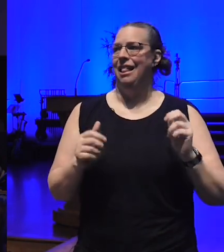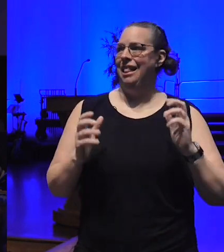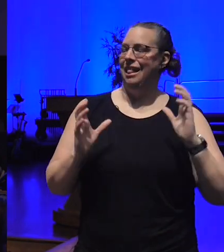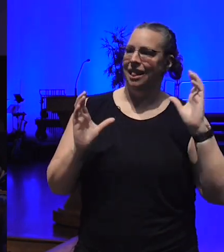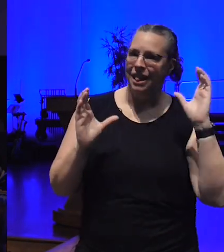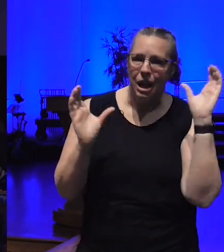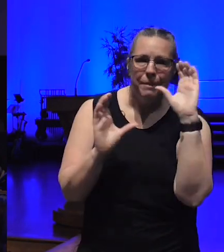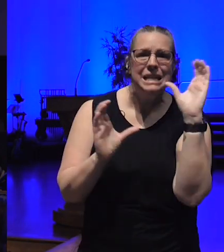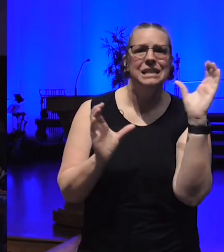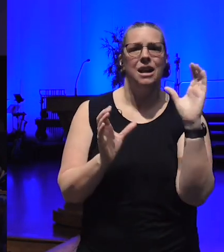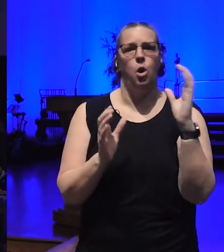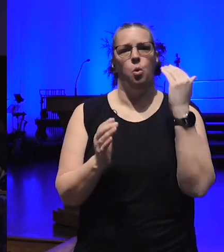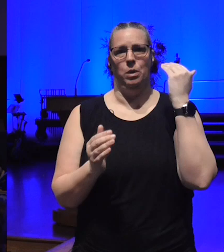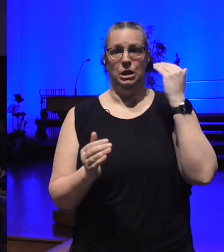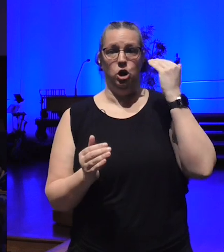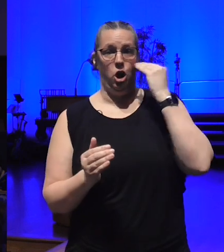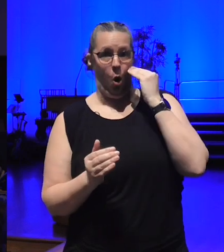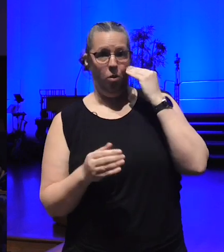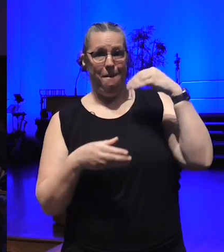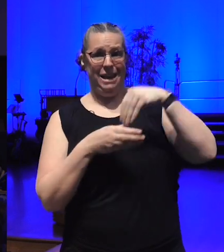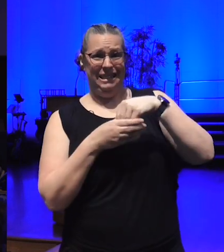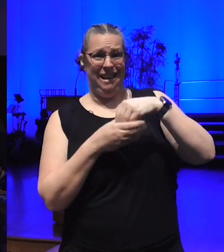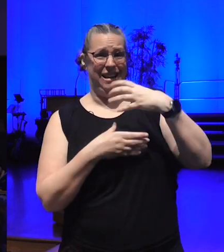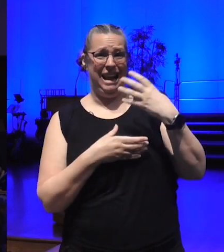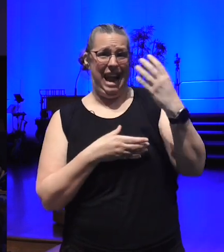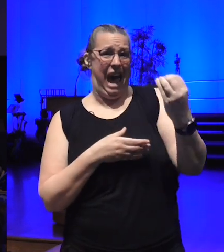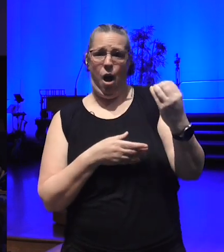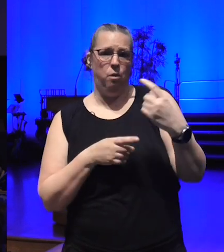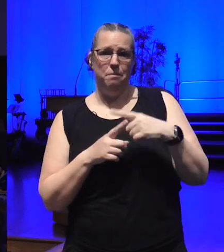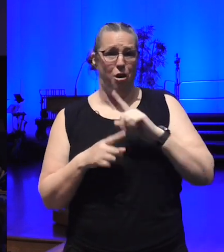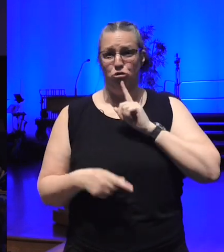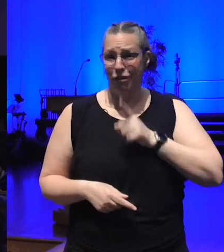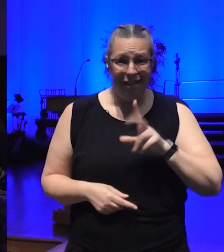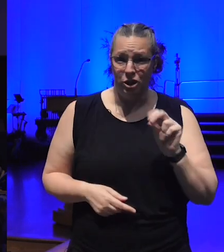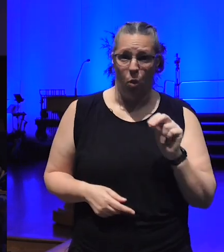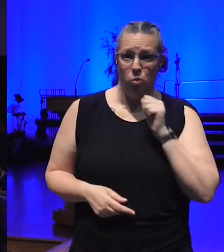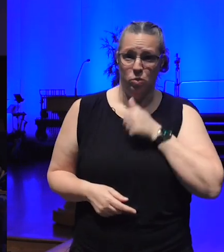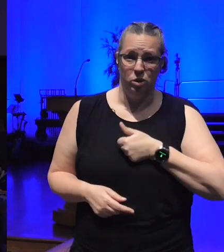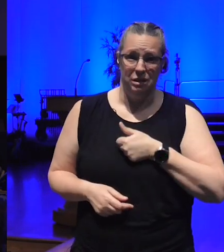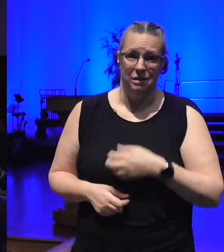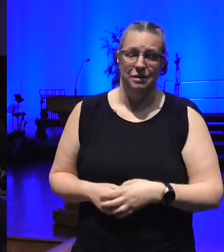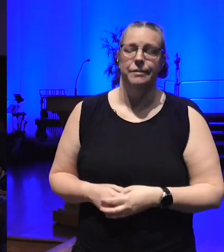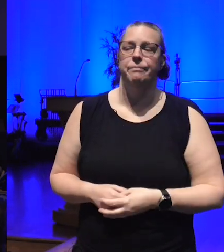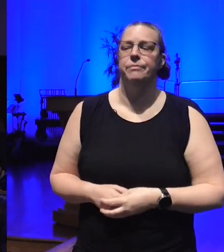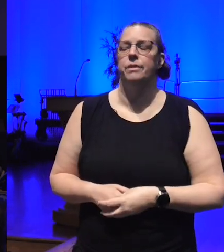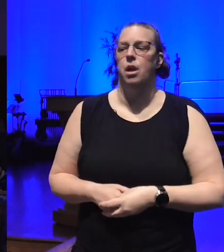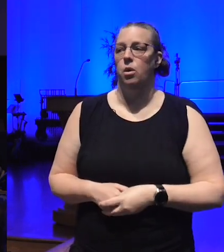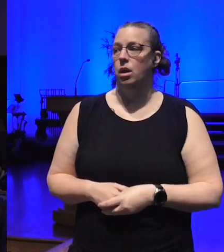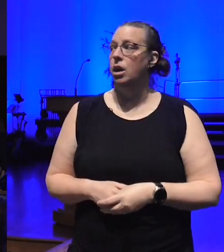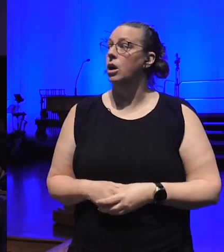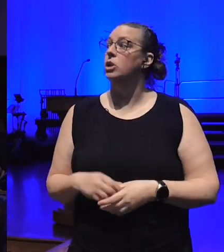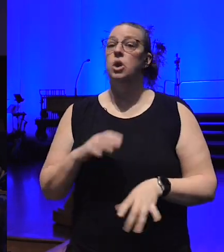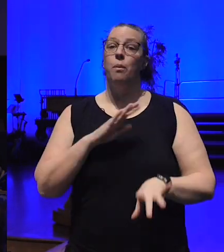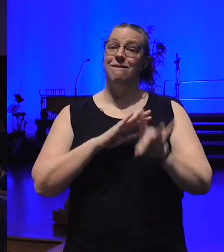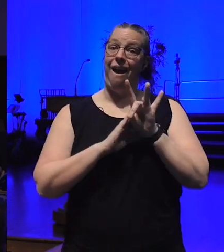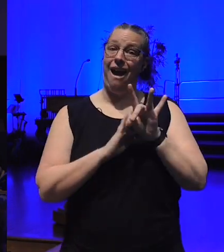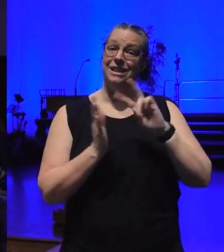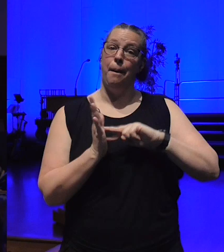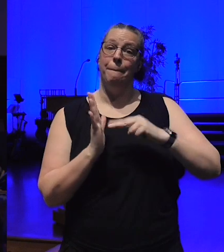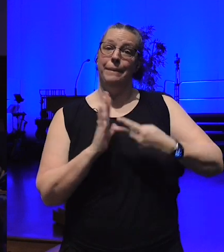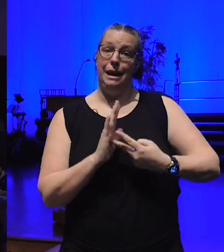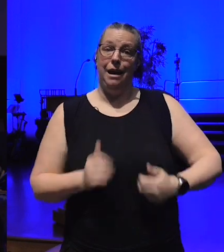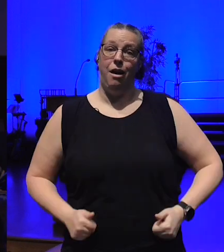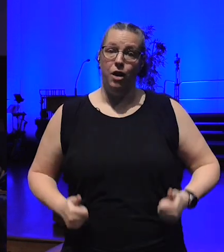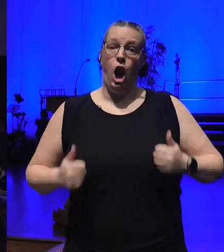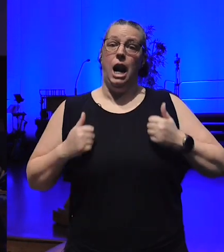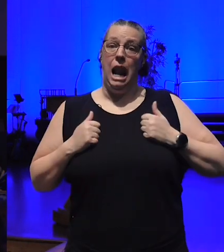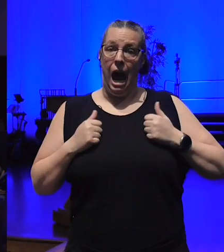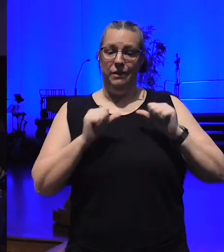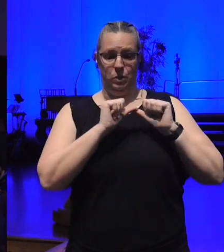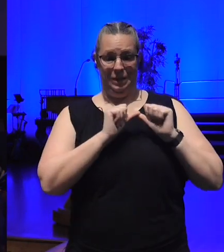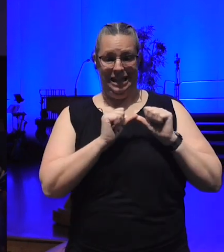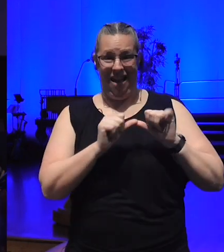them inside and out we find the meaning of Our Lives yes as we maintain a sense of security and